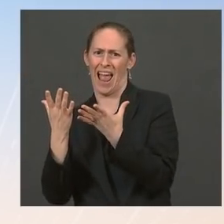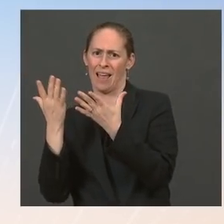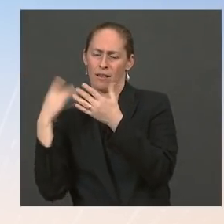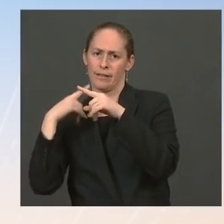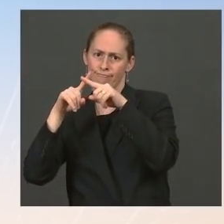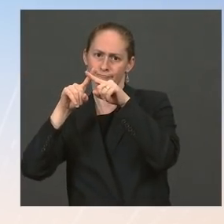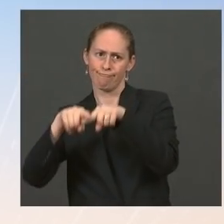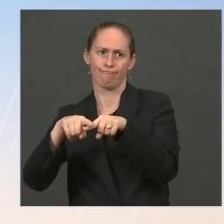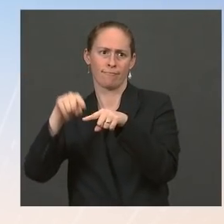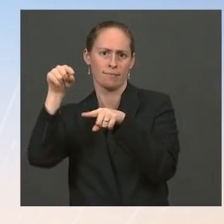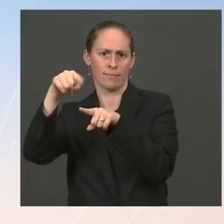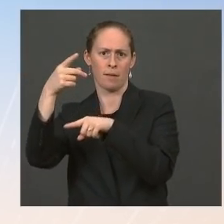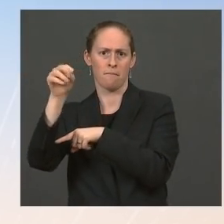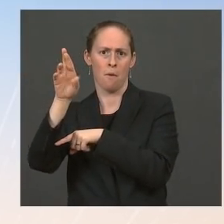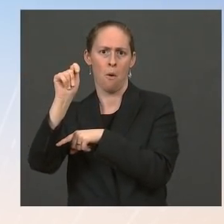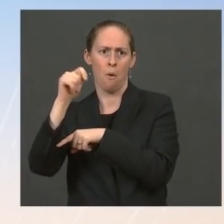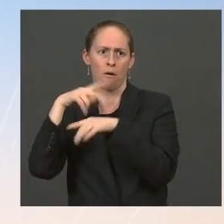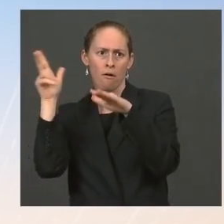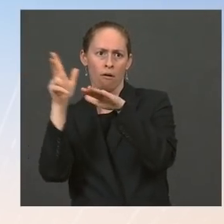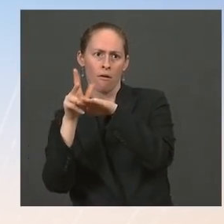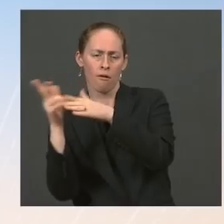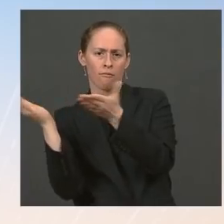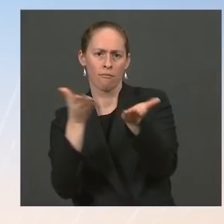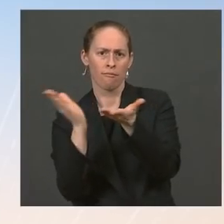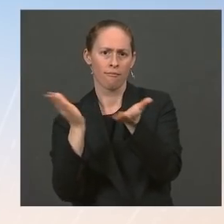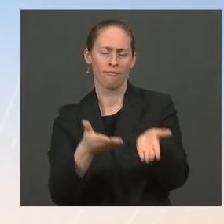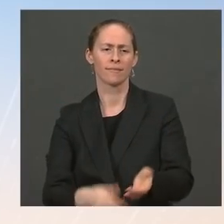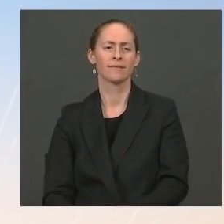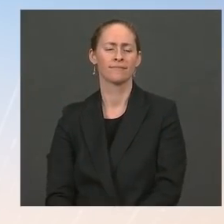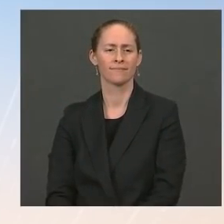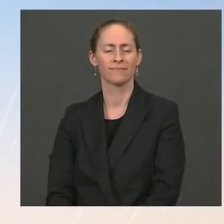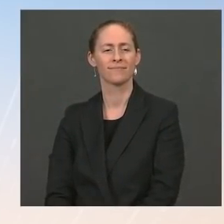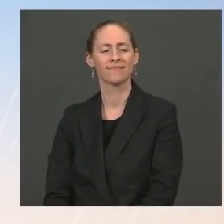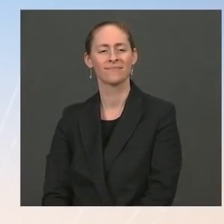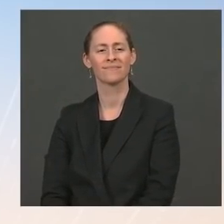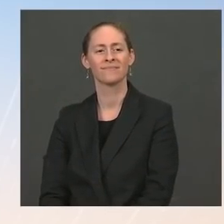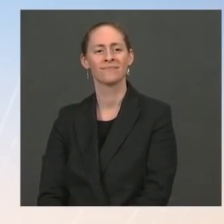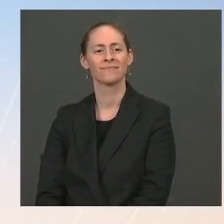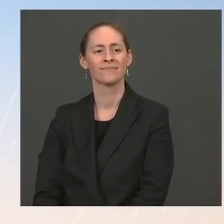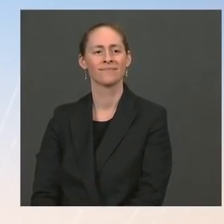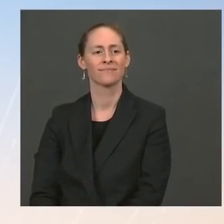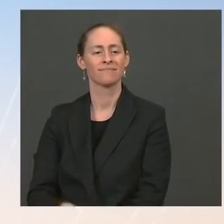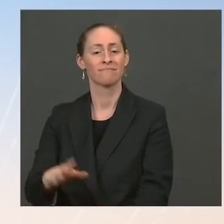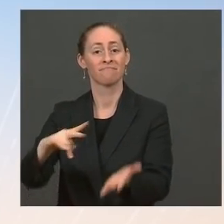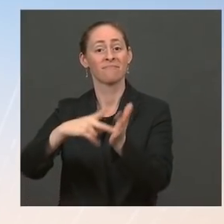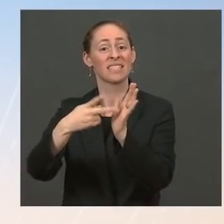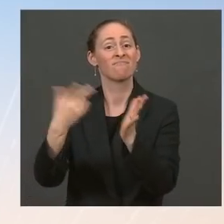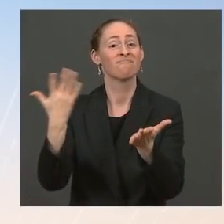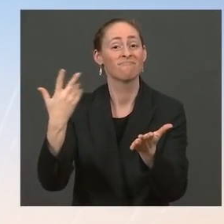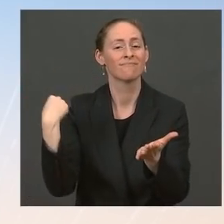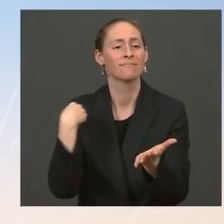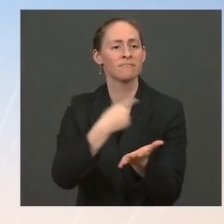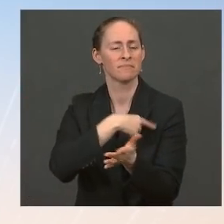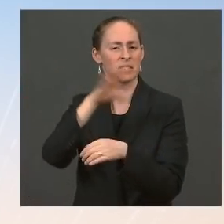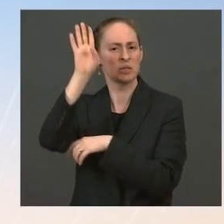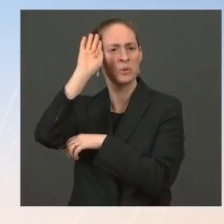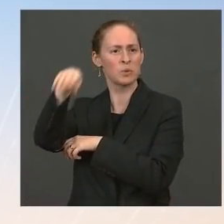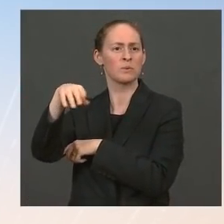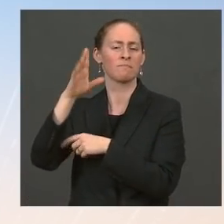compared to the previous peak. This means -- and a lot of economists have talked about this -- that more goods -- because people are not spending their money